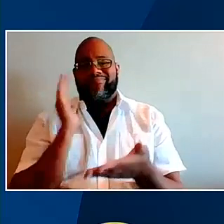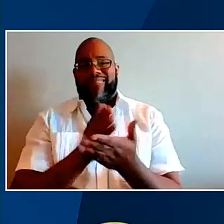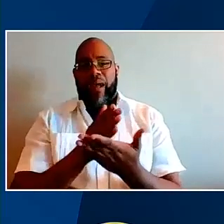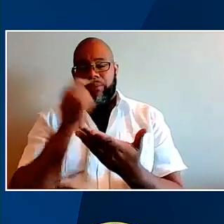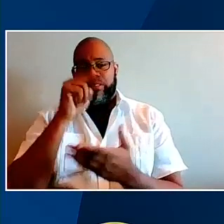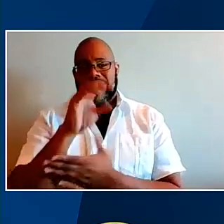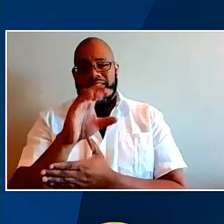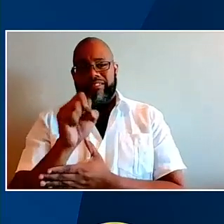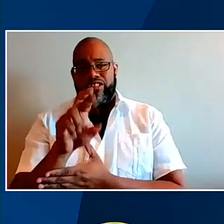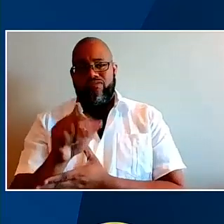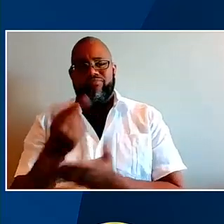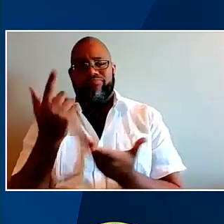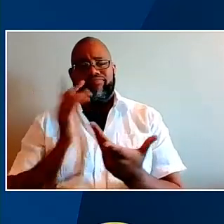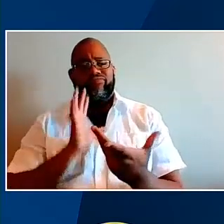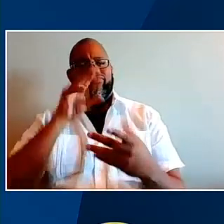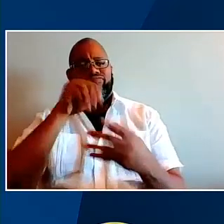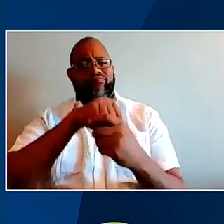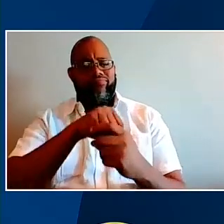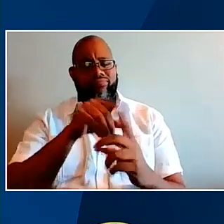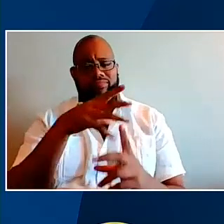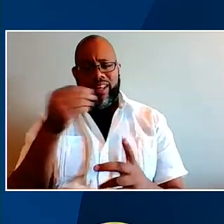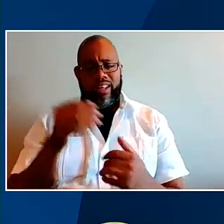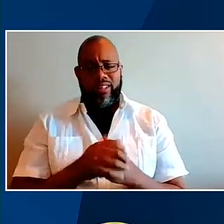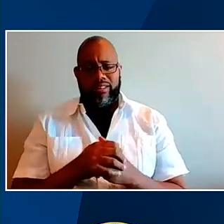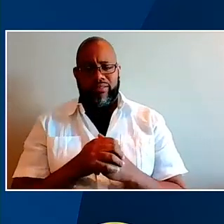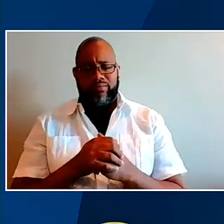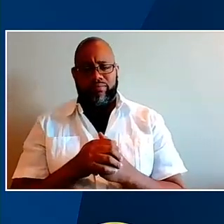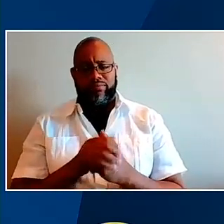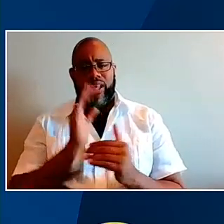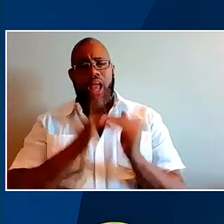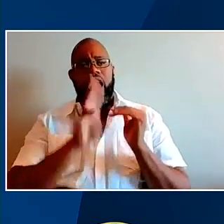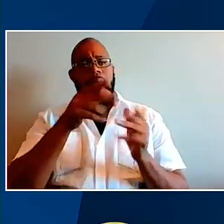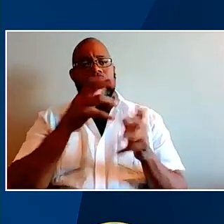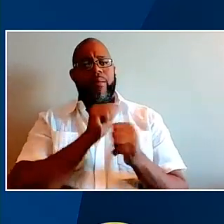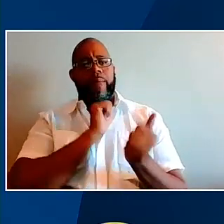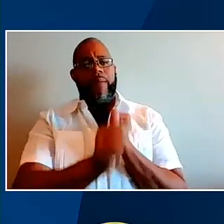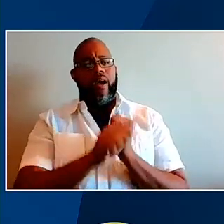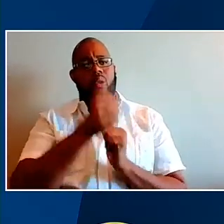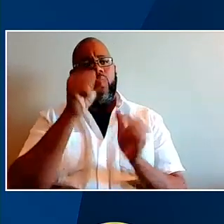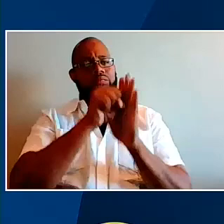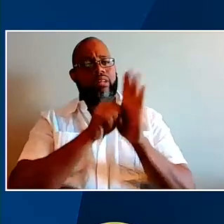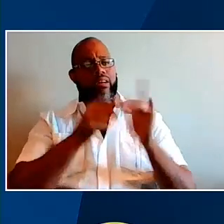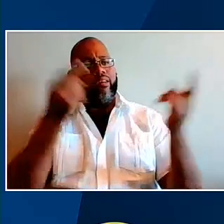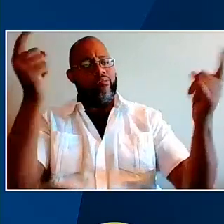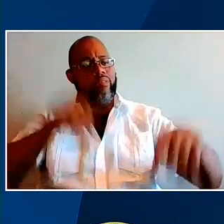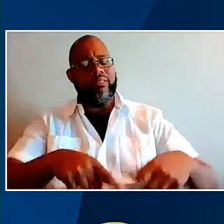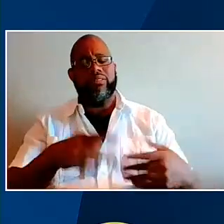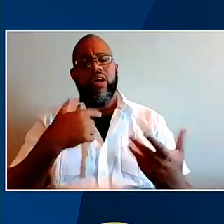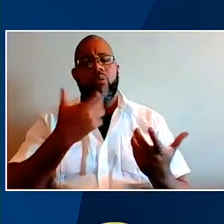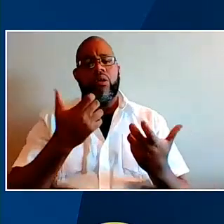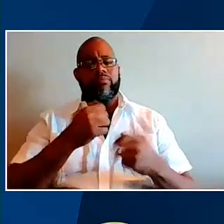sort of came into town and ended up getting passed by all the states. I also want to push back on the idea that